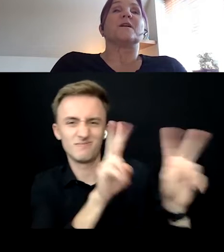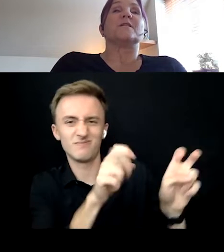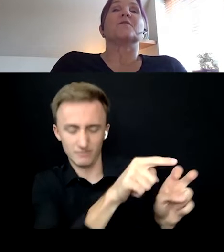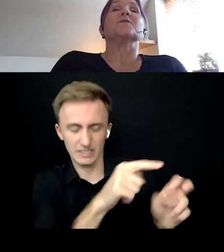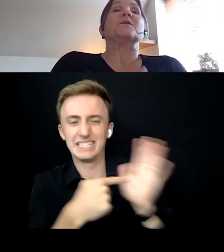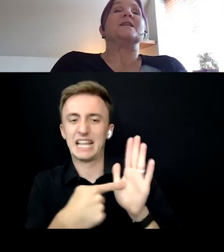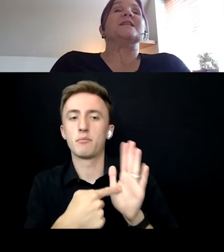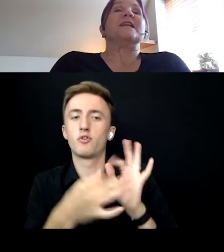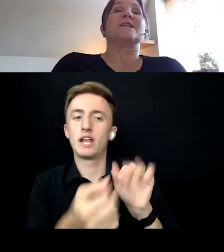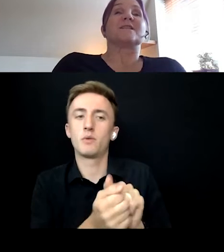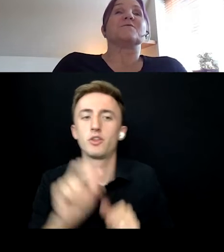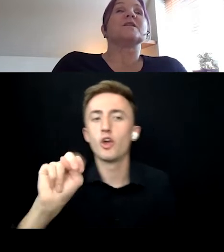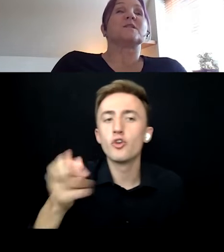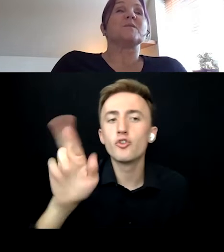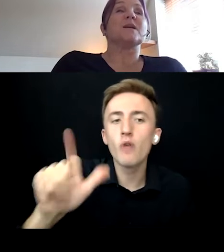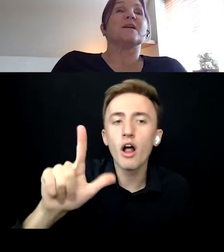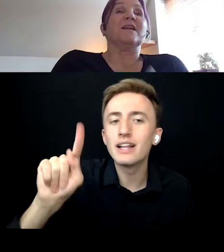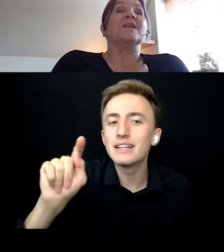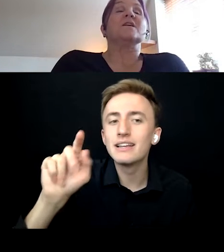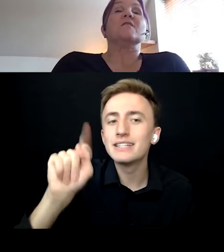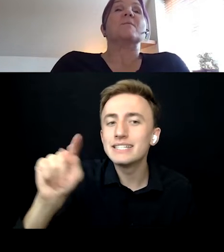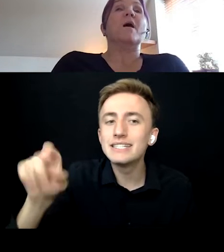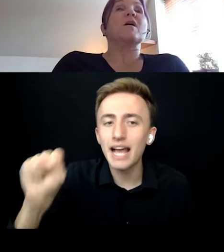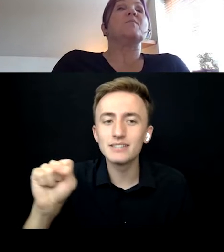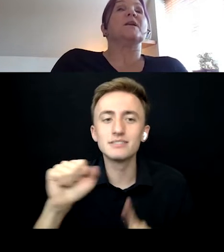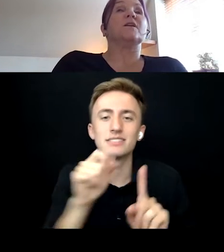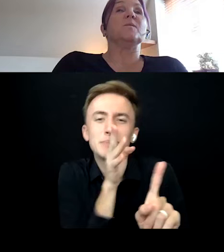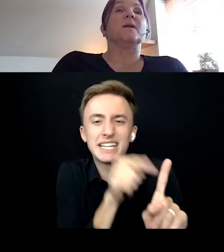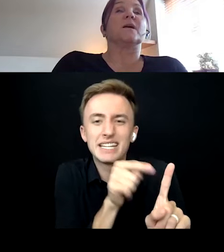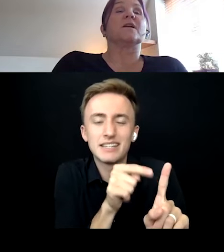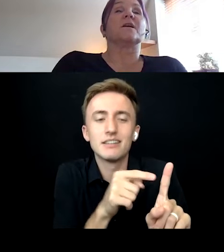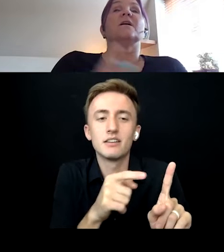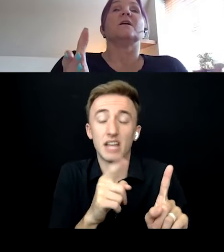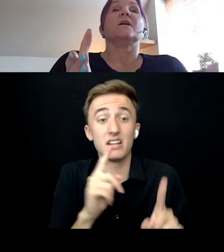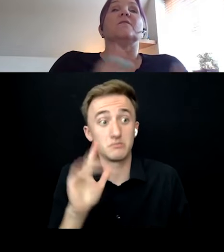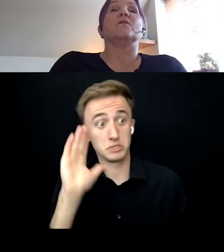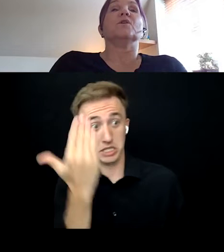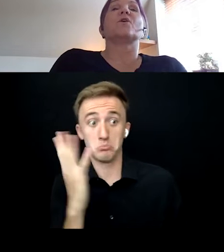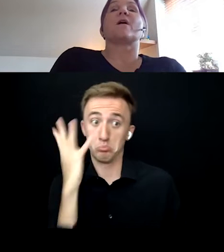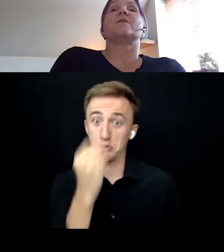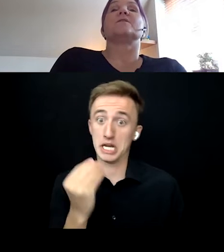a neural TTS voice speaking, and it is remarkably humanlike. If you look around,